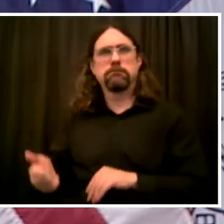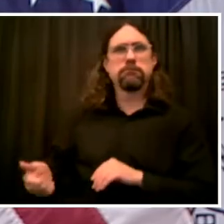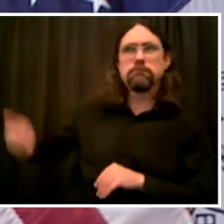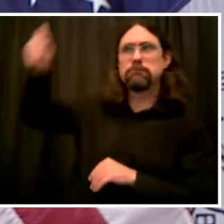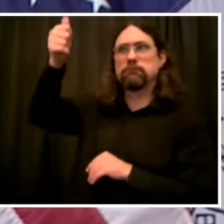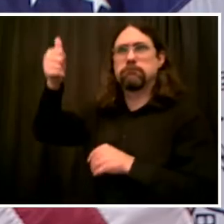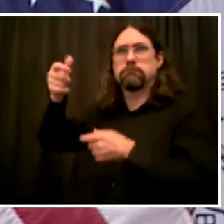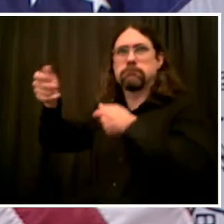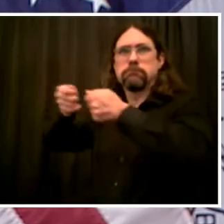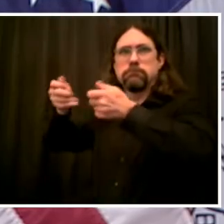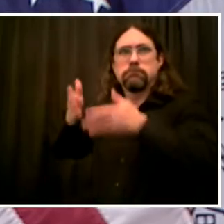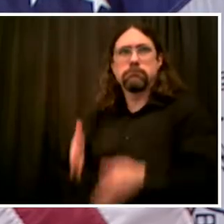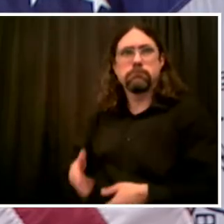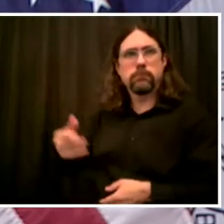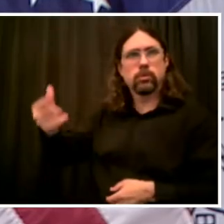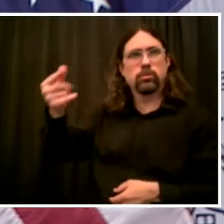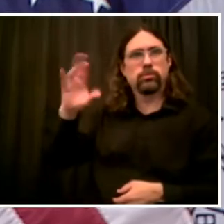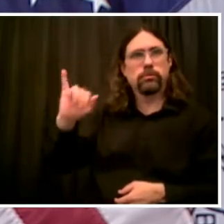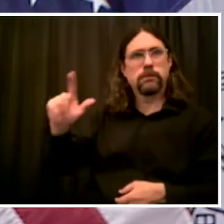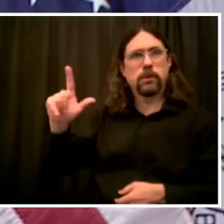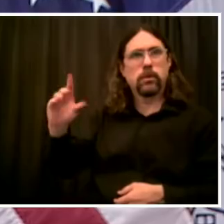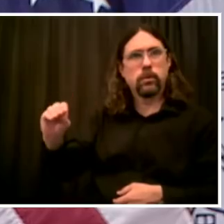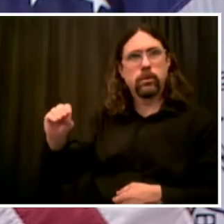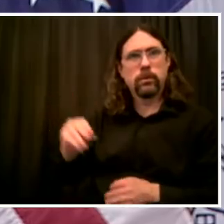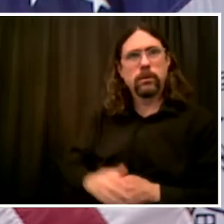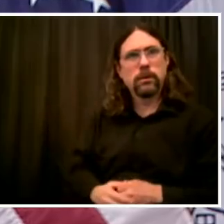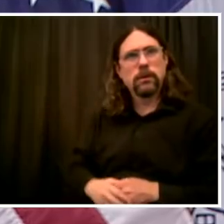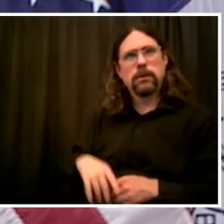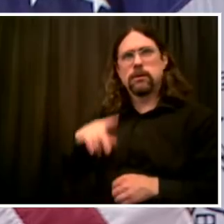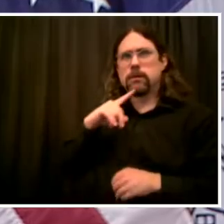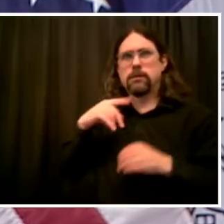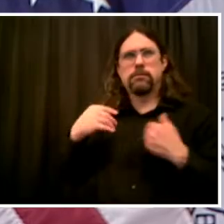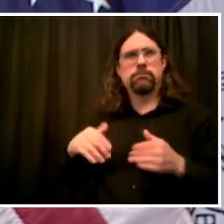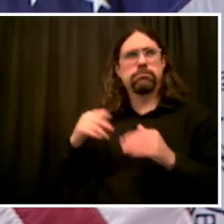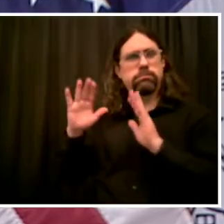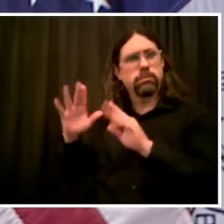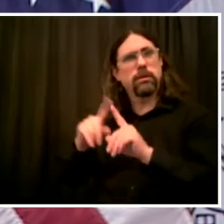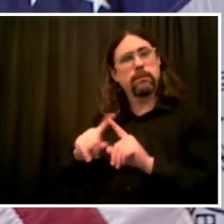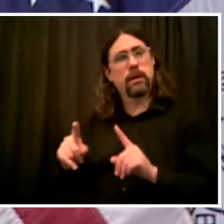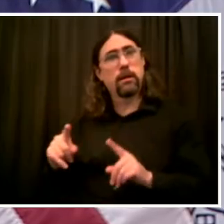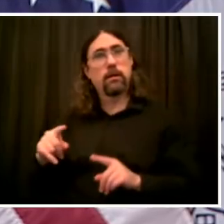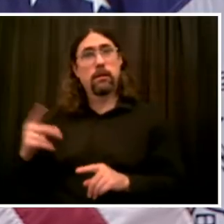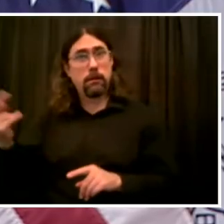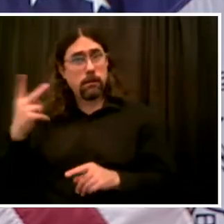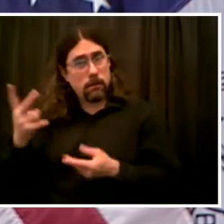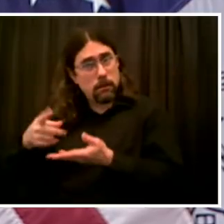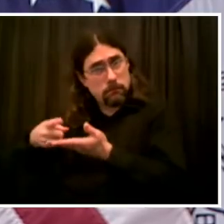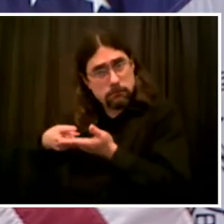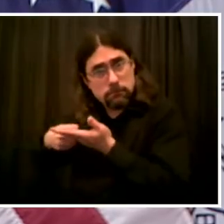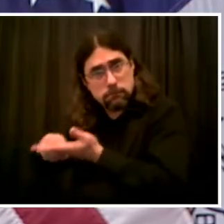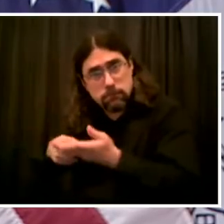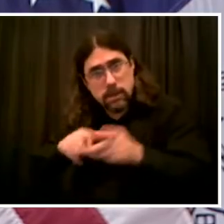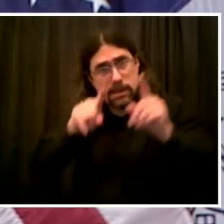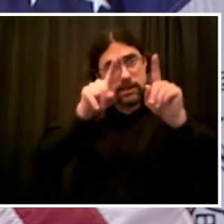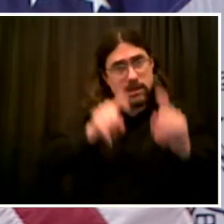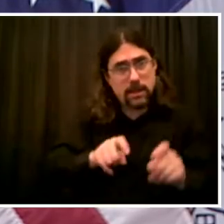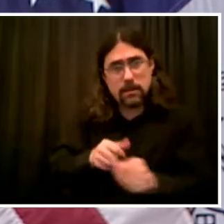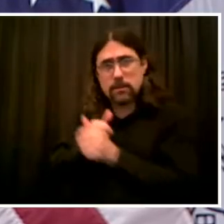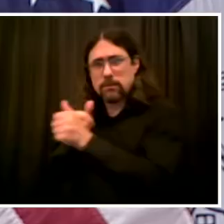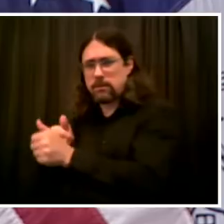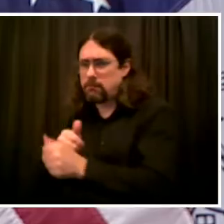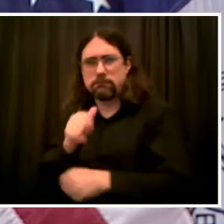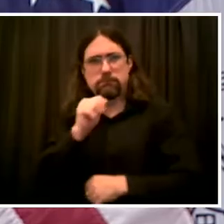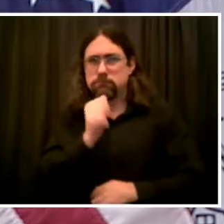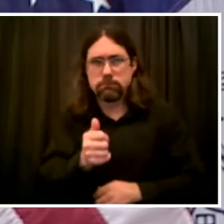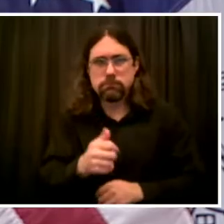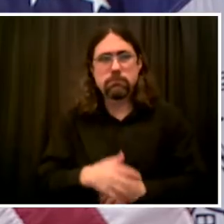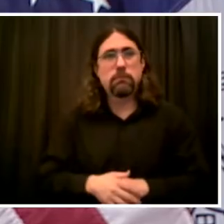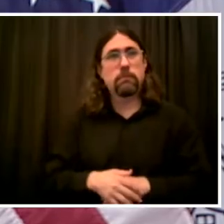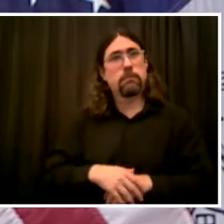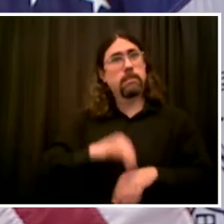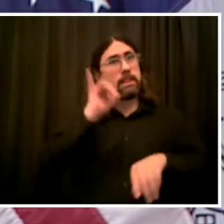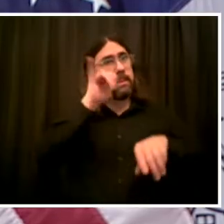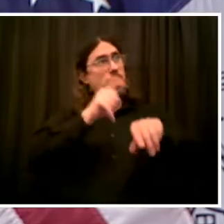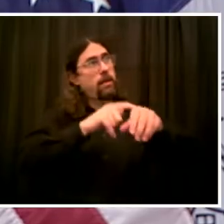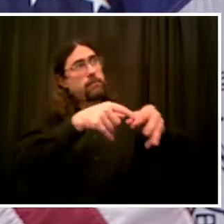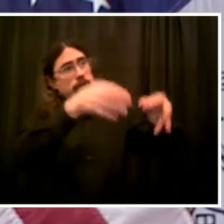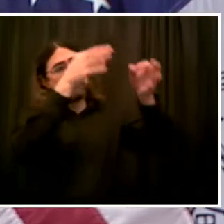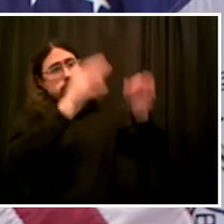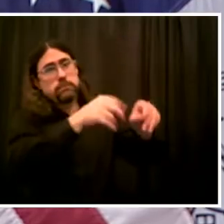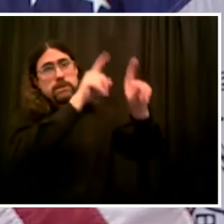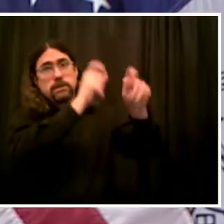EXECUTIVE